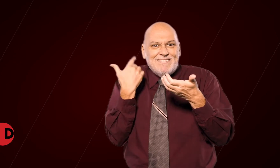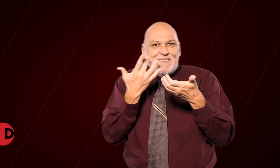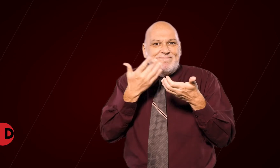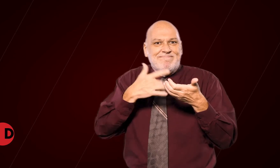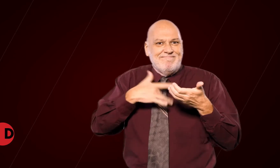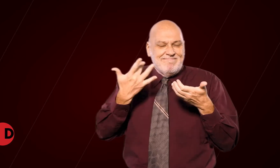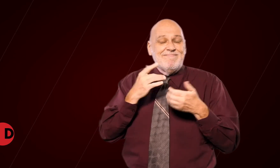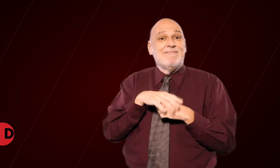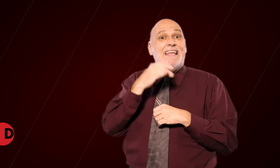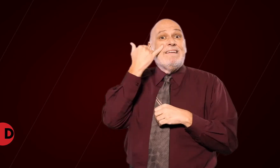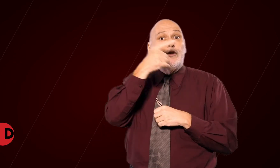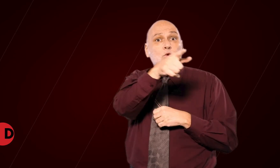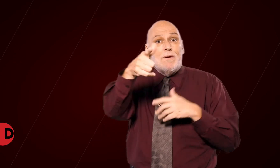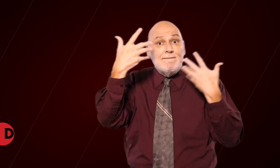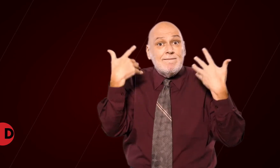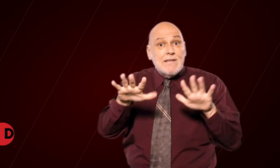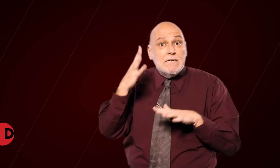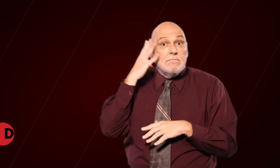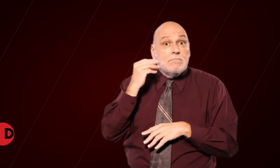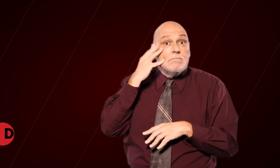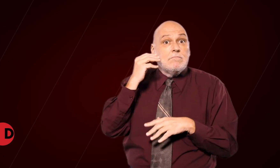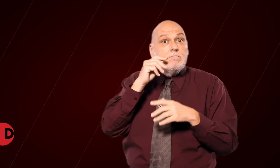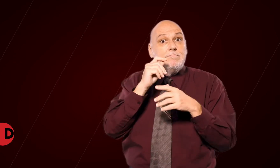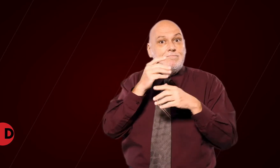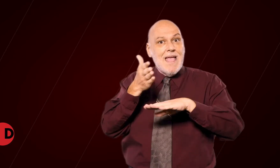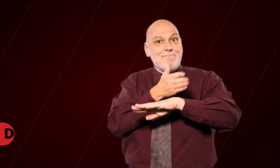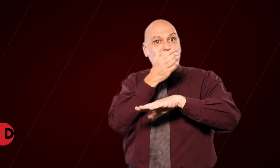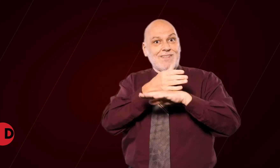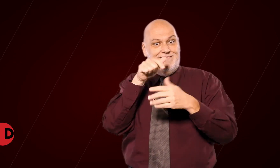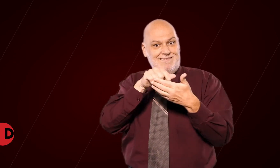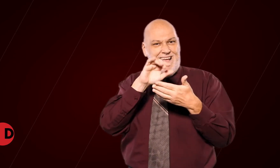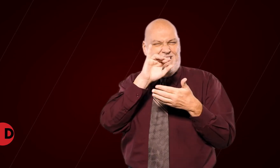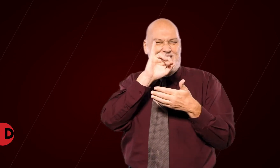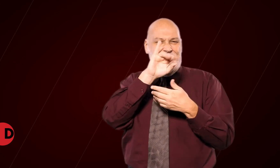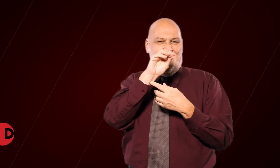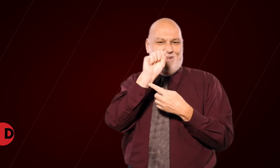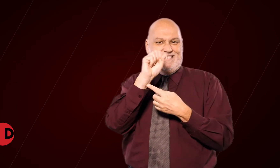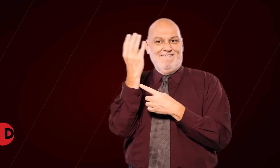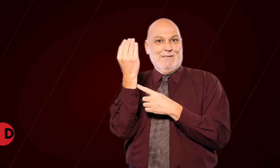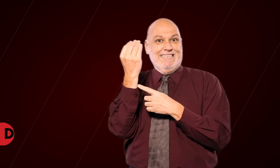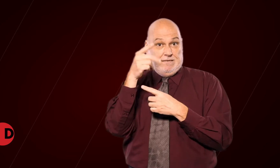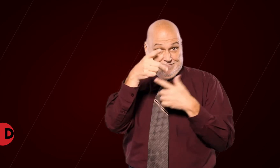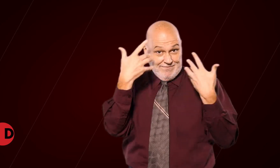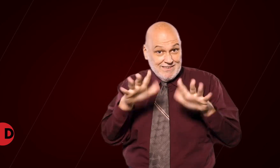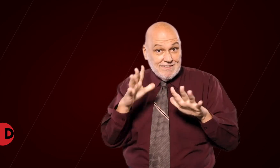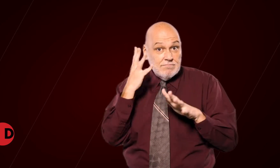I will update my iPhone and try out.